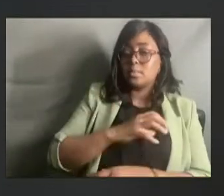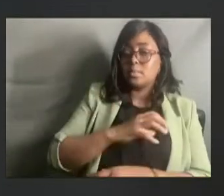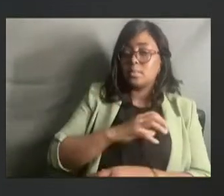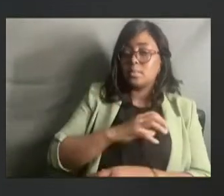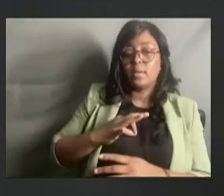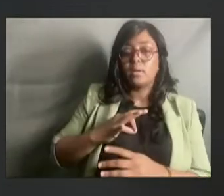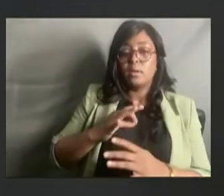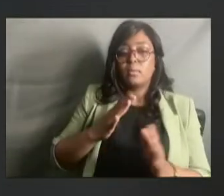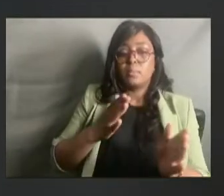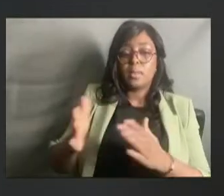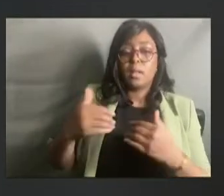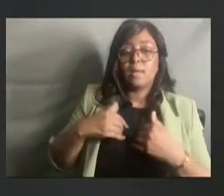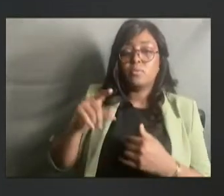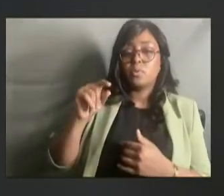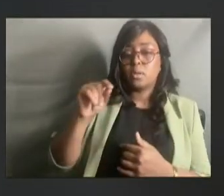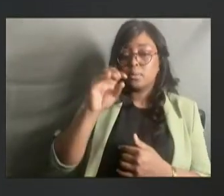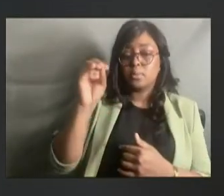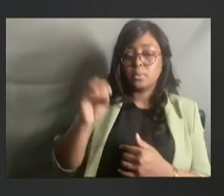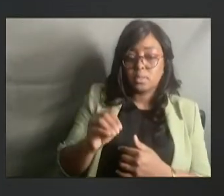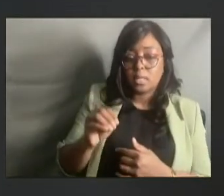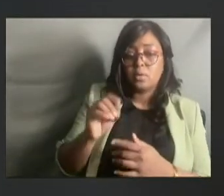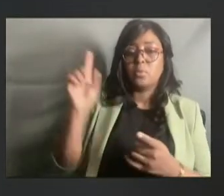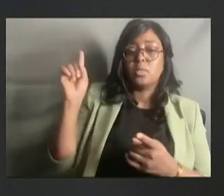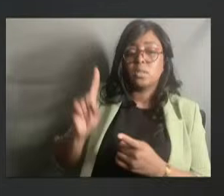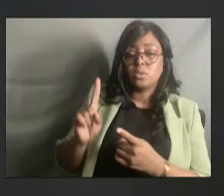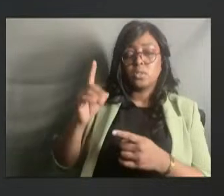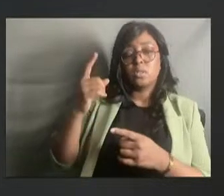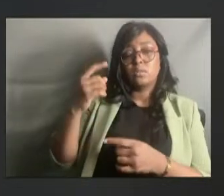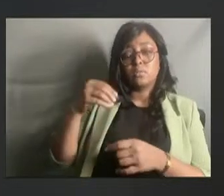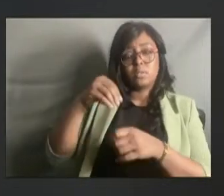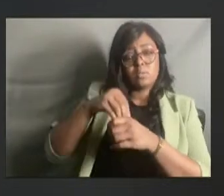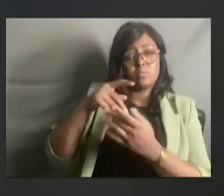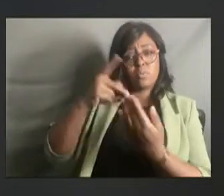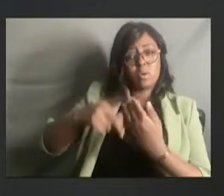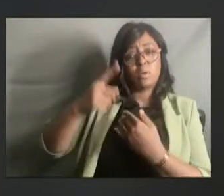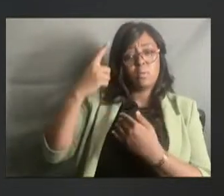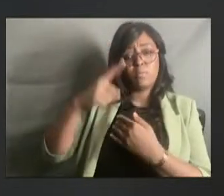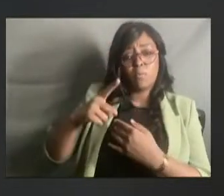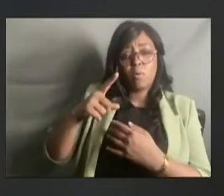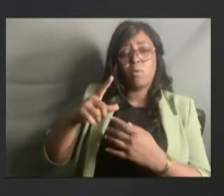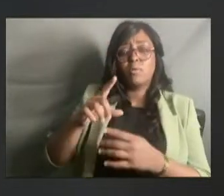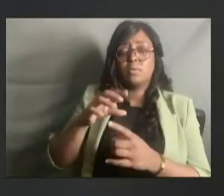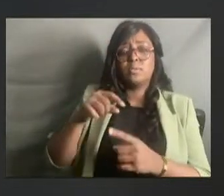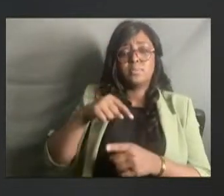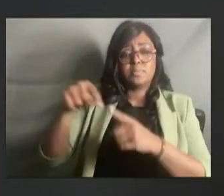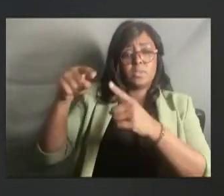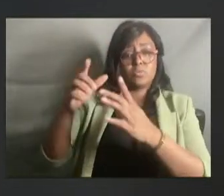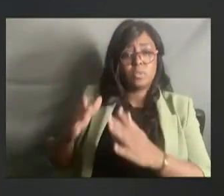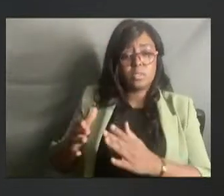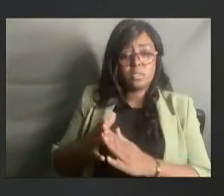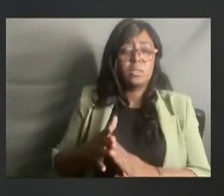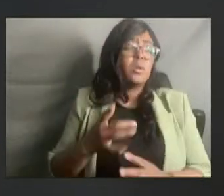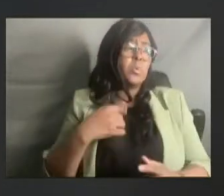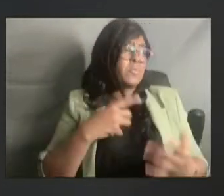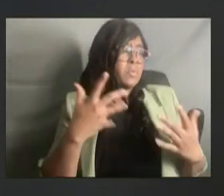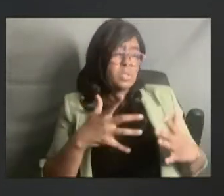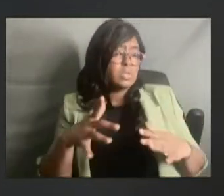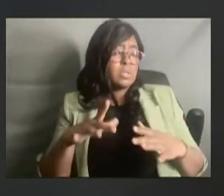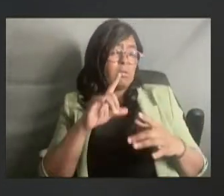of the proposed staffing plan has 20% reduction i program specialist for autism. Yes. And